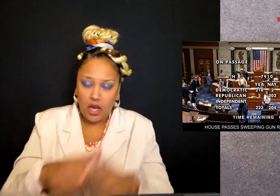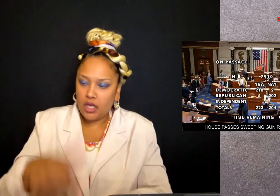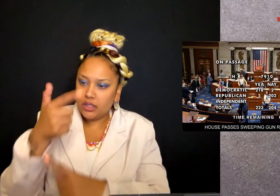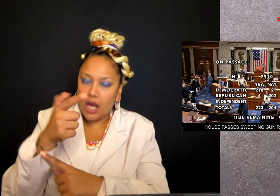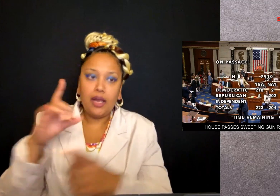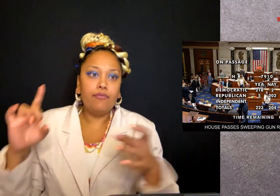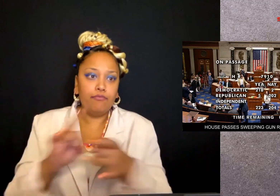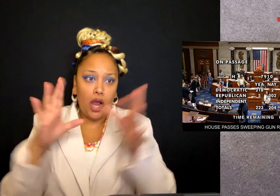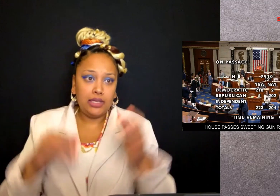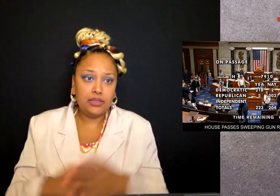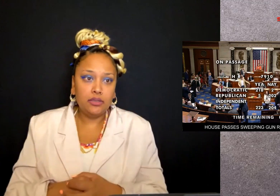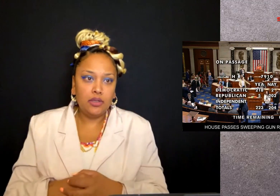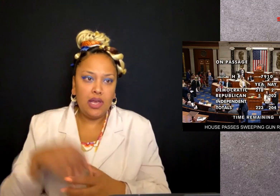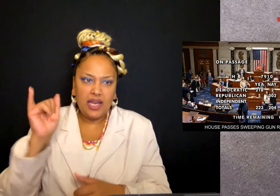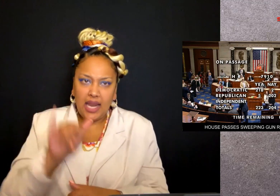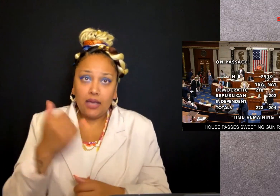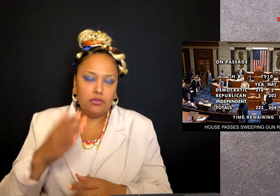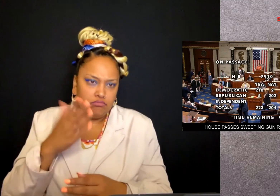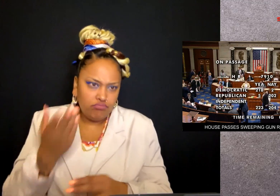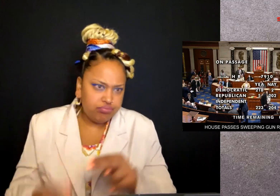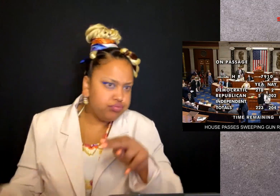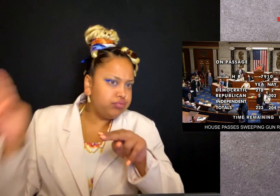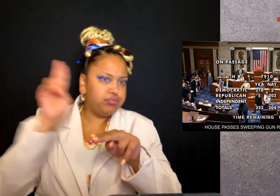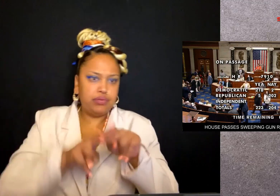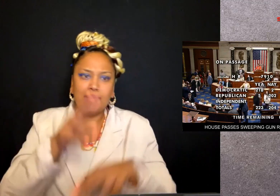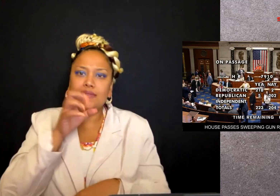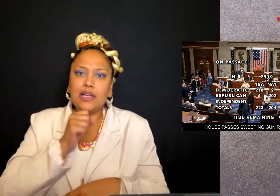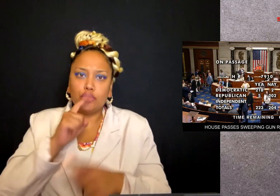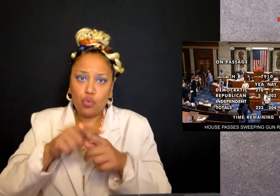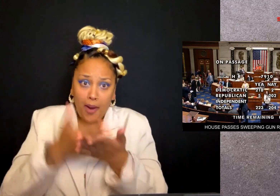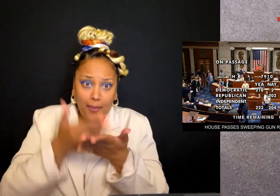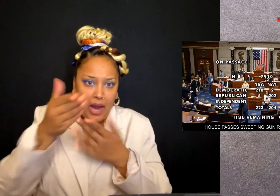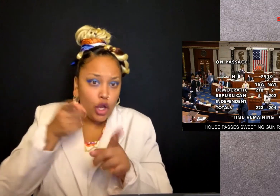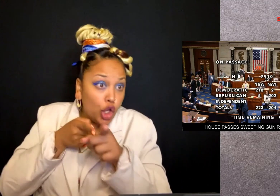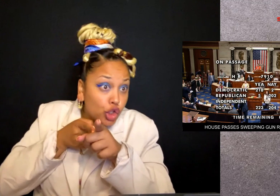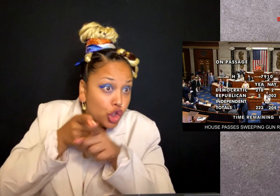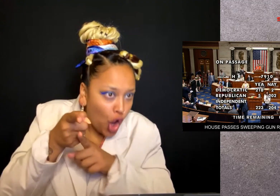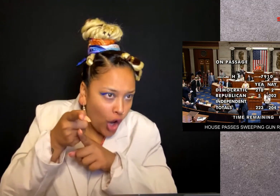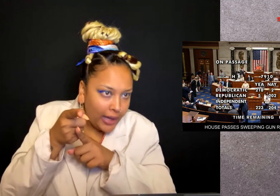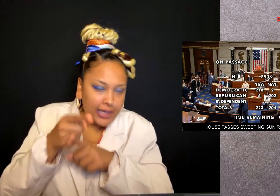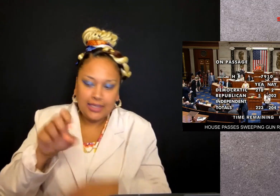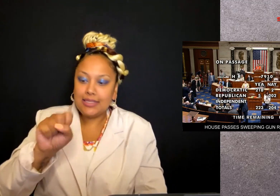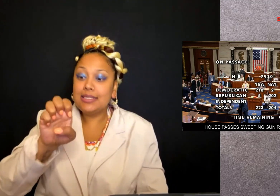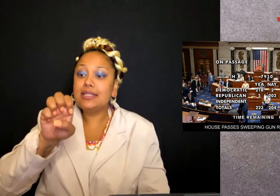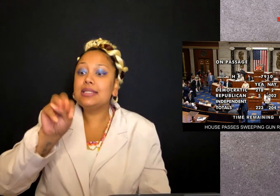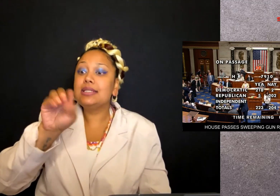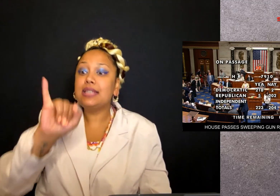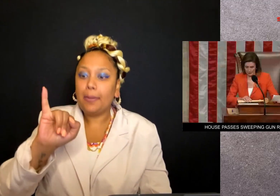the legislation includes a series of individual bills aimed at preventing gun violence